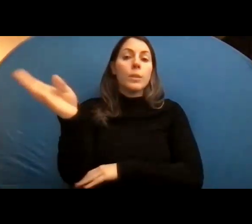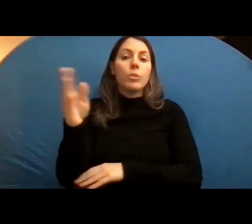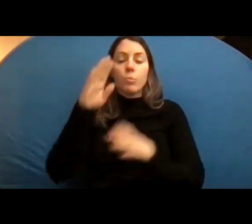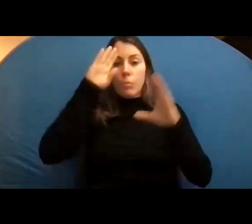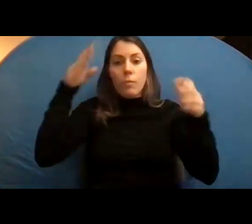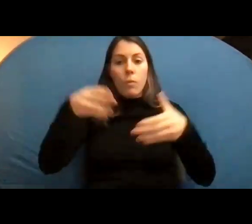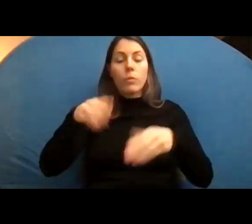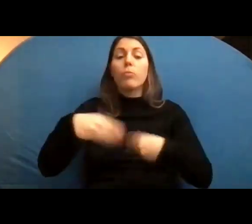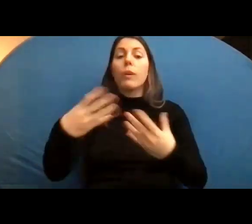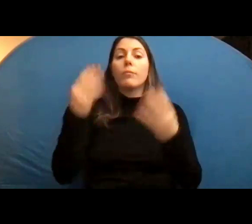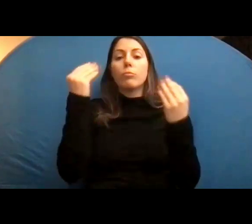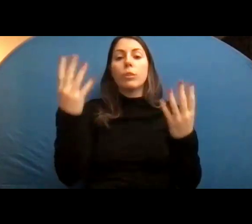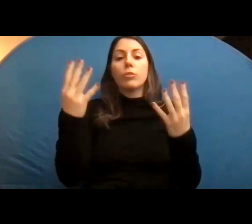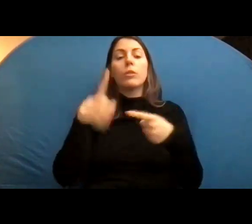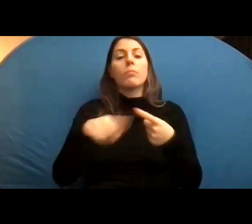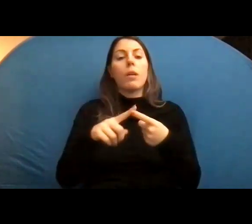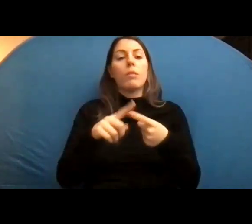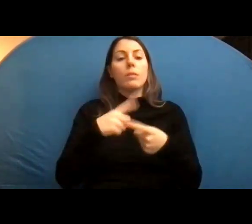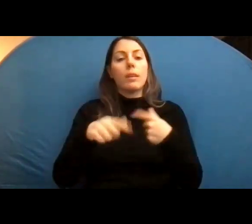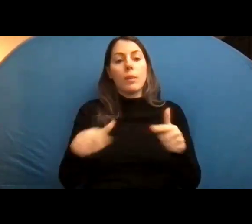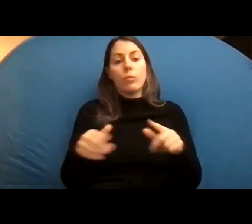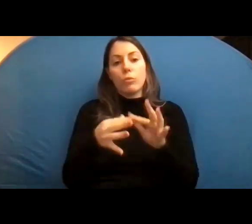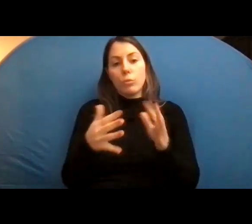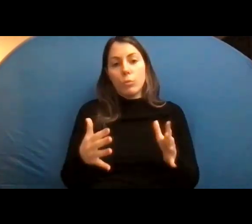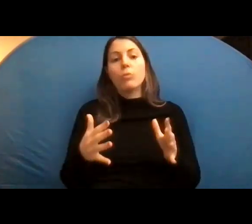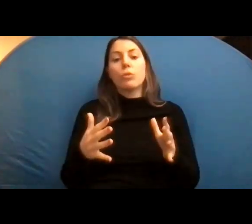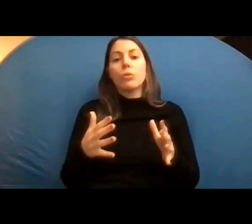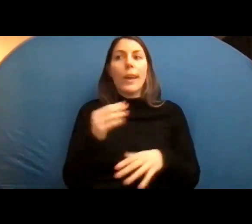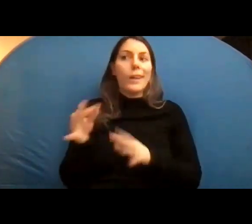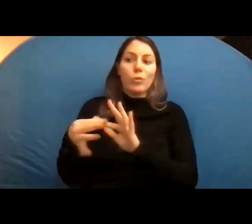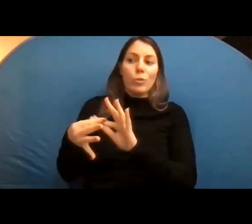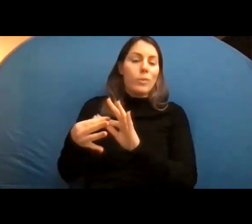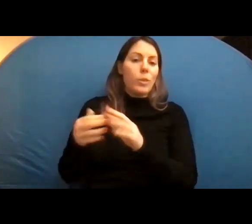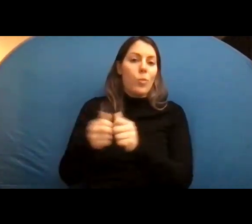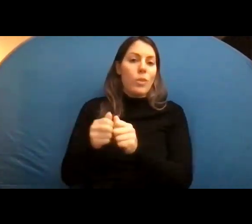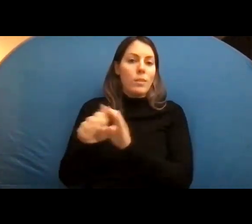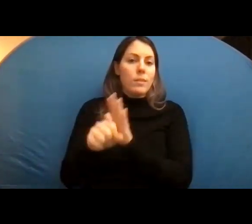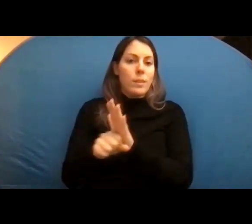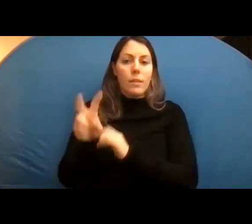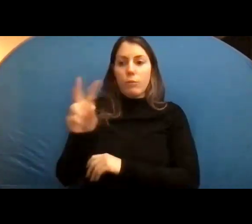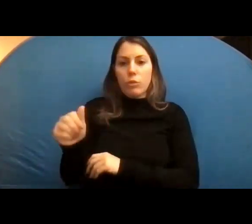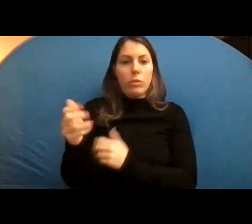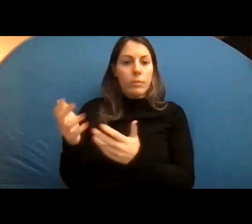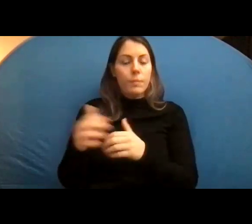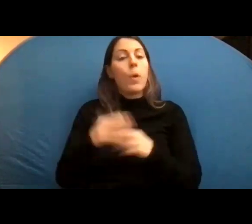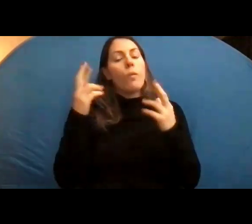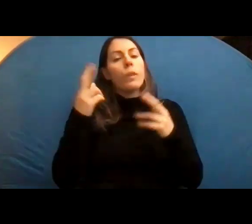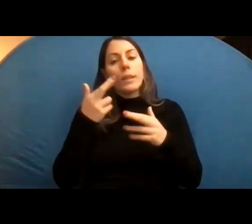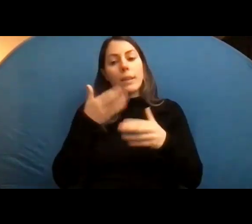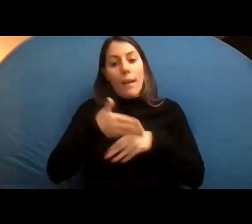The presentation tonight is going to be centered around giving information about sign language interpreters and interpreting in the State of